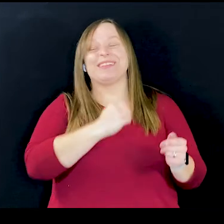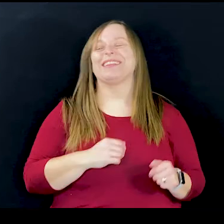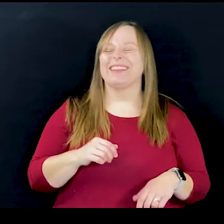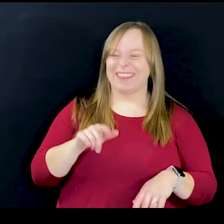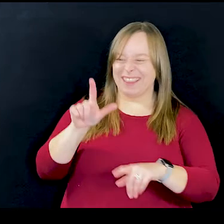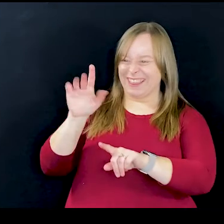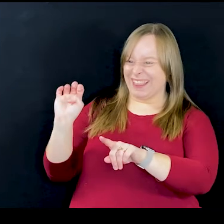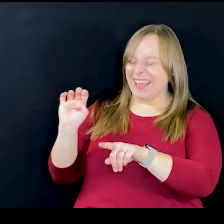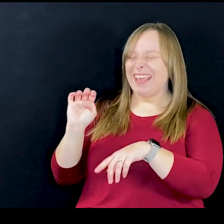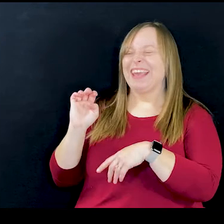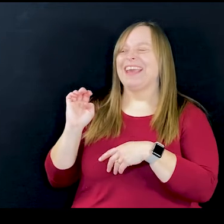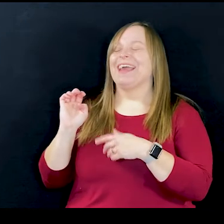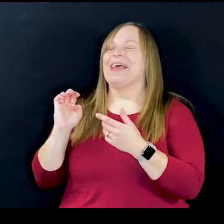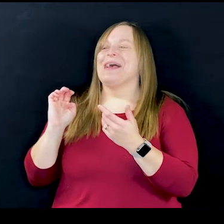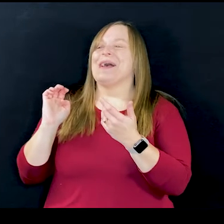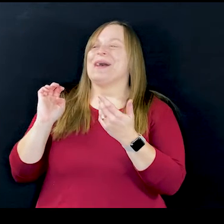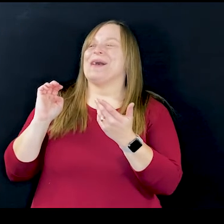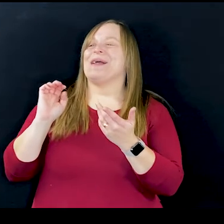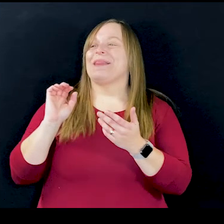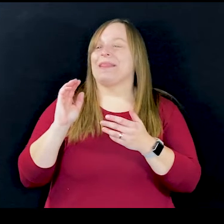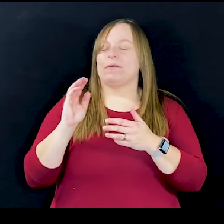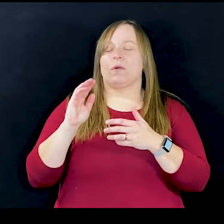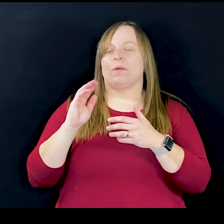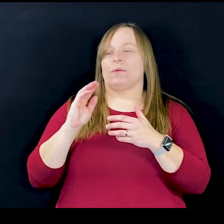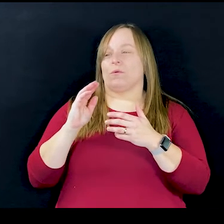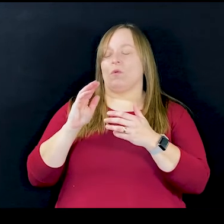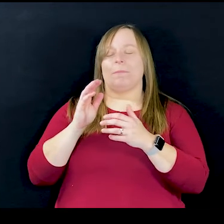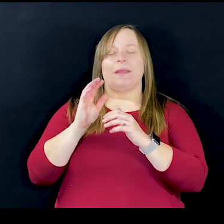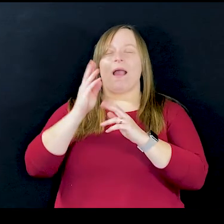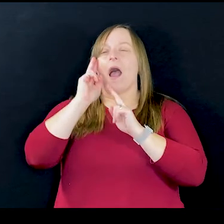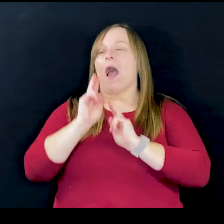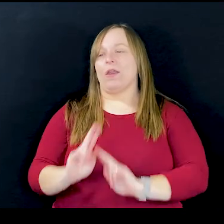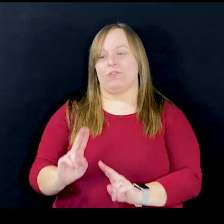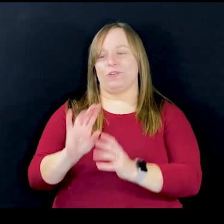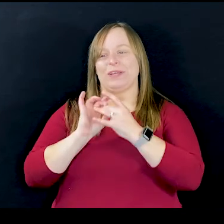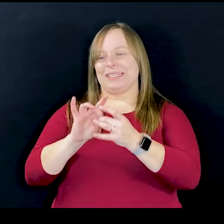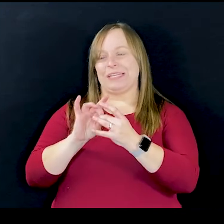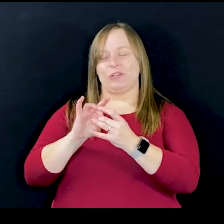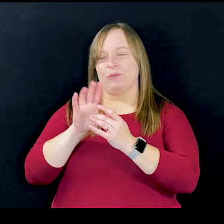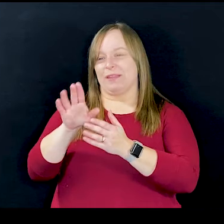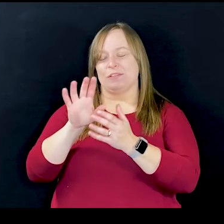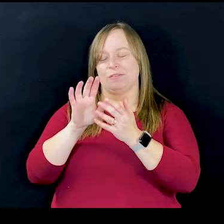So let me give you the shameless answer. We would be honored to continue this relationship